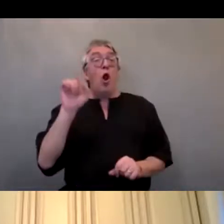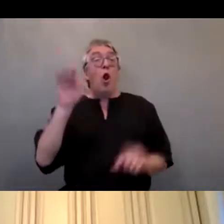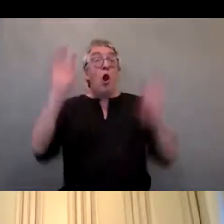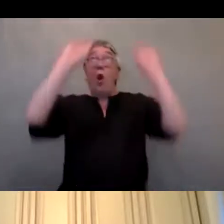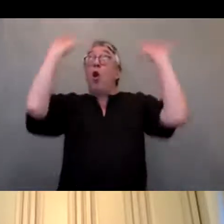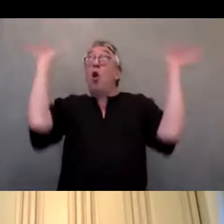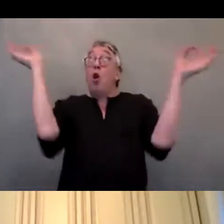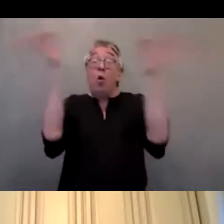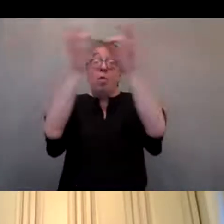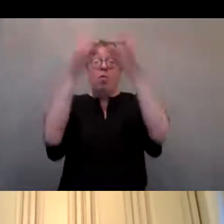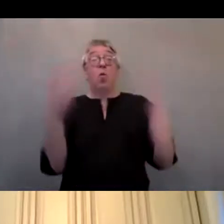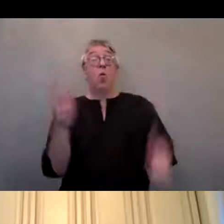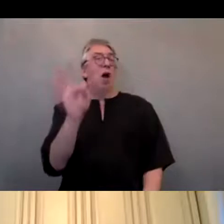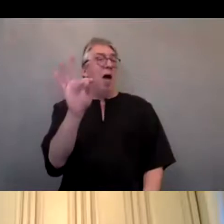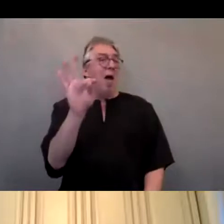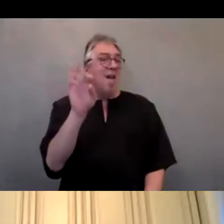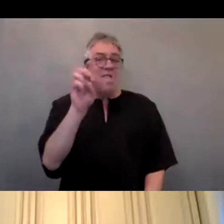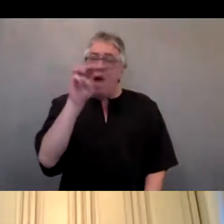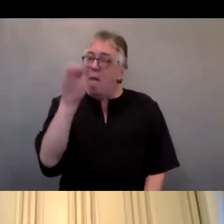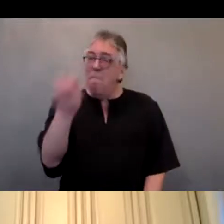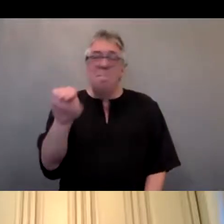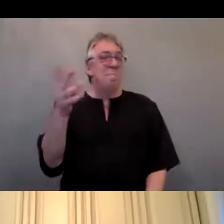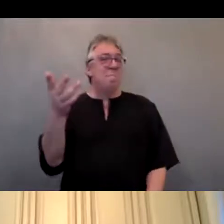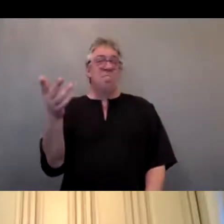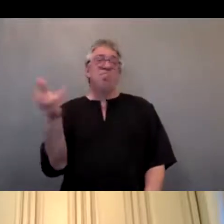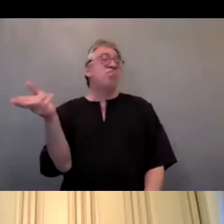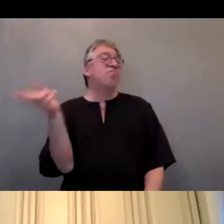area listening systems, I used either hearing induction